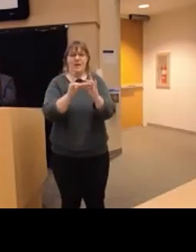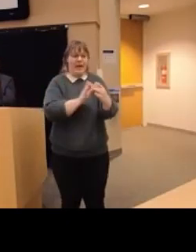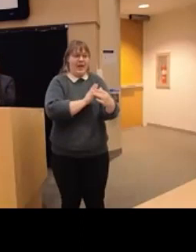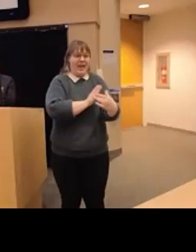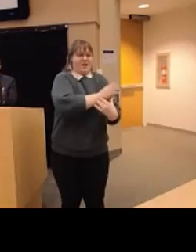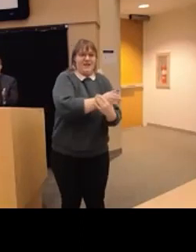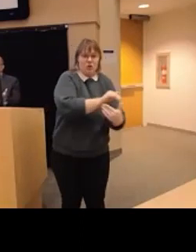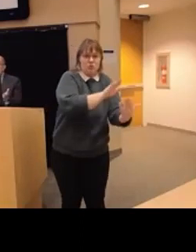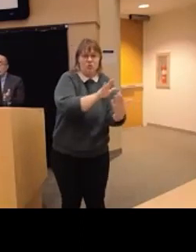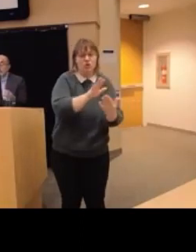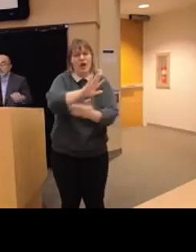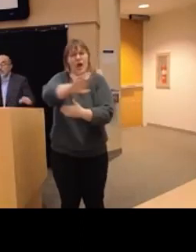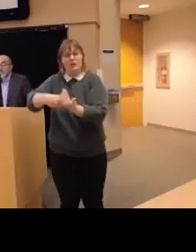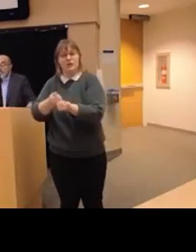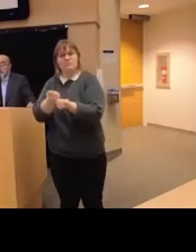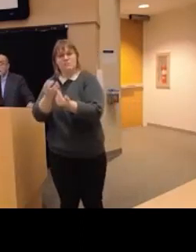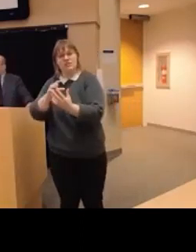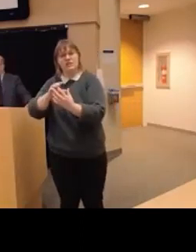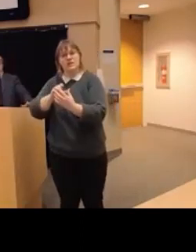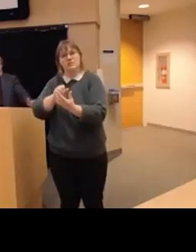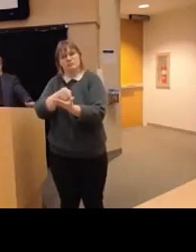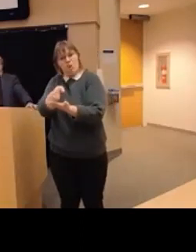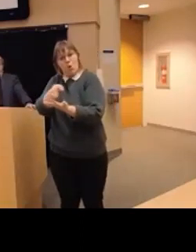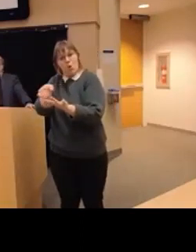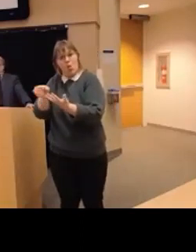and a comprehensive multimodal approach um and this would be more from the perspective